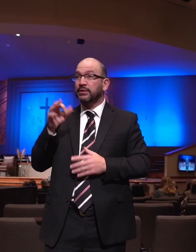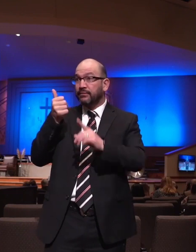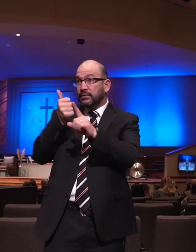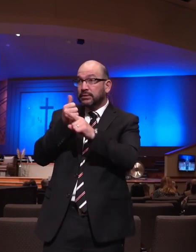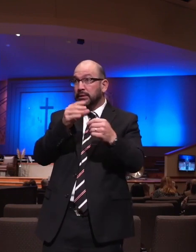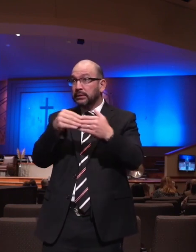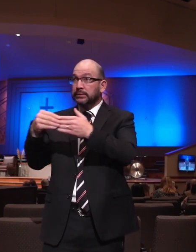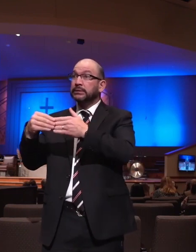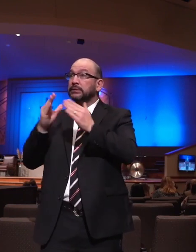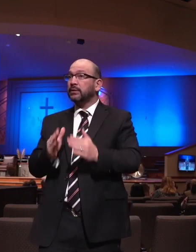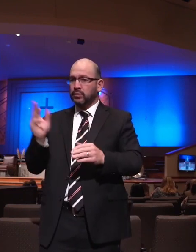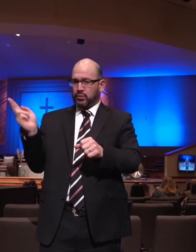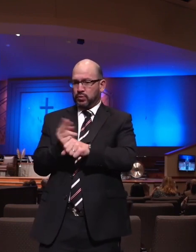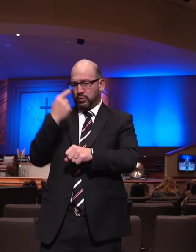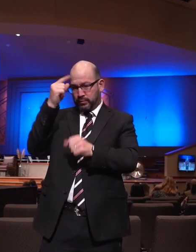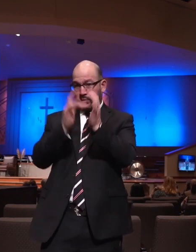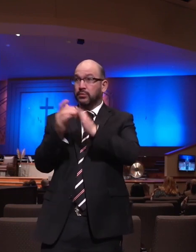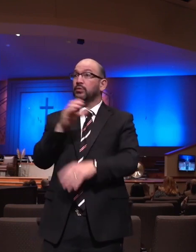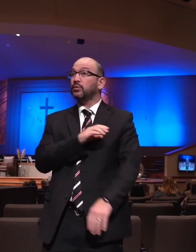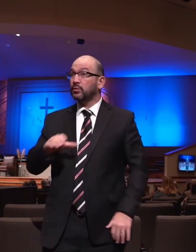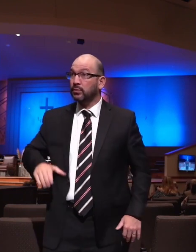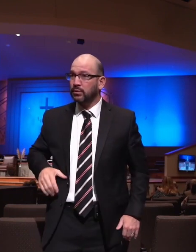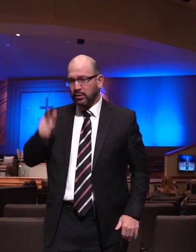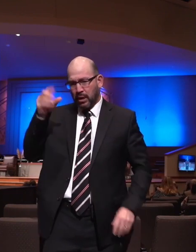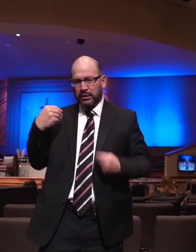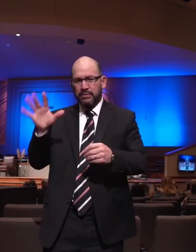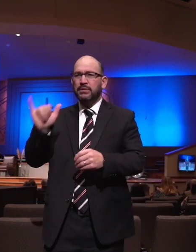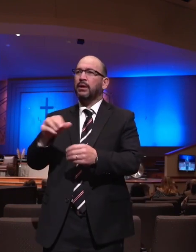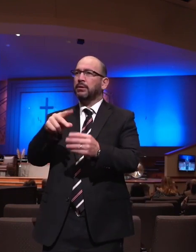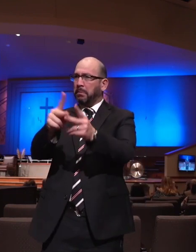ought to use that for the cause of Christ God gave you that position to use